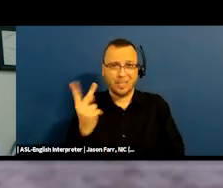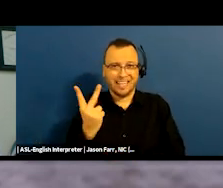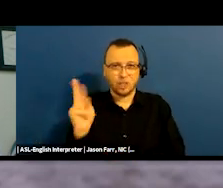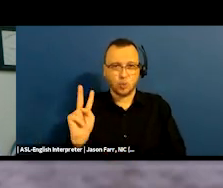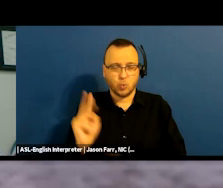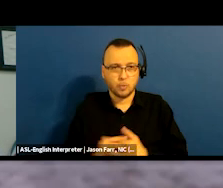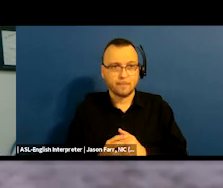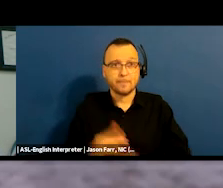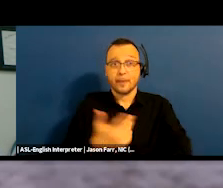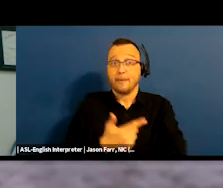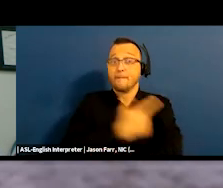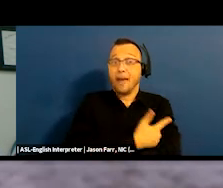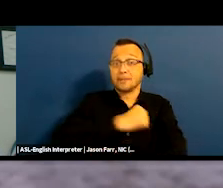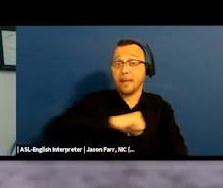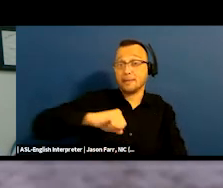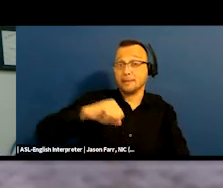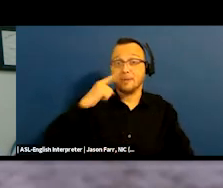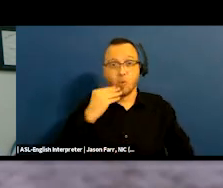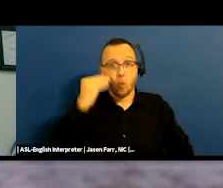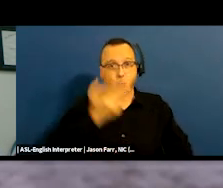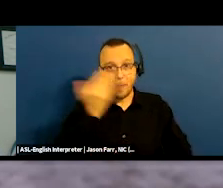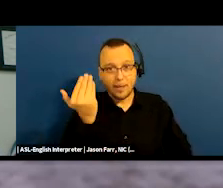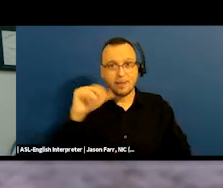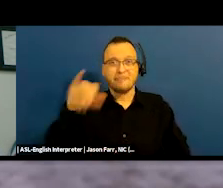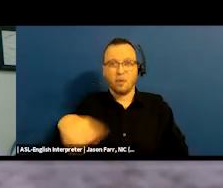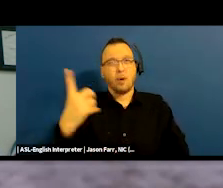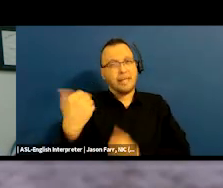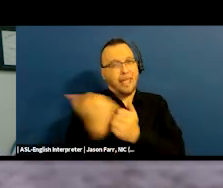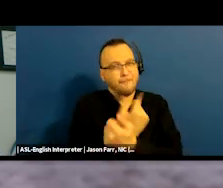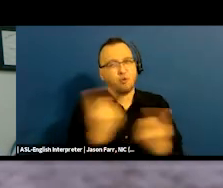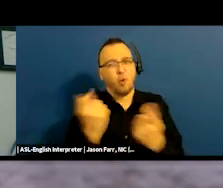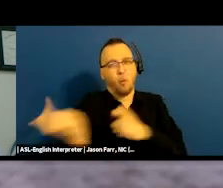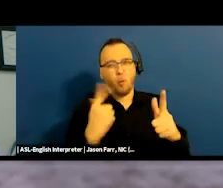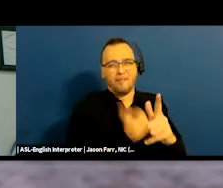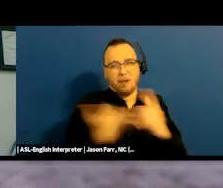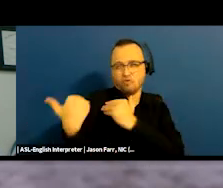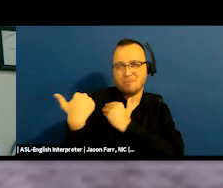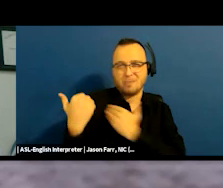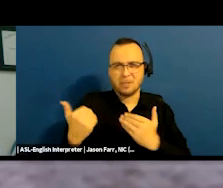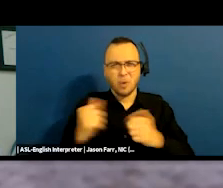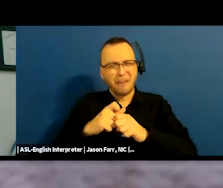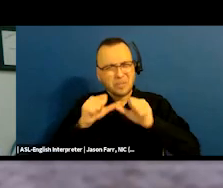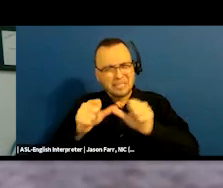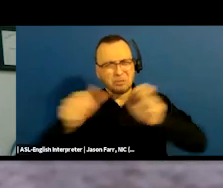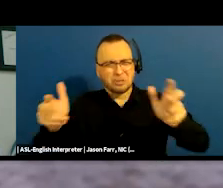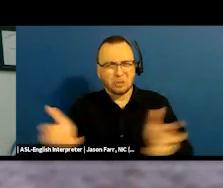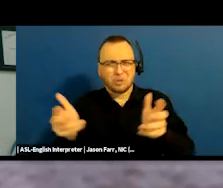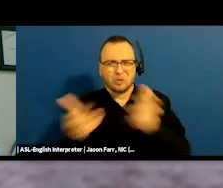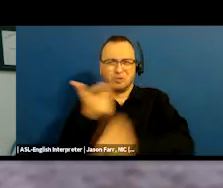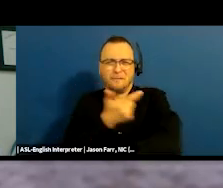and because the standard that the de-escalation did not work on him was because of the fact that he couldn't breathe. And not only that,